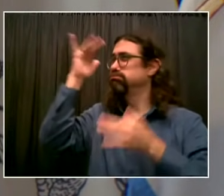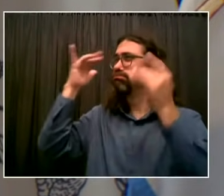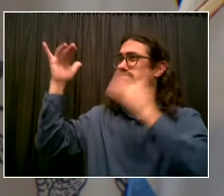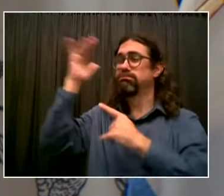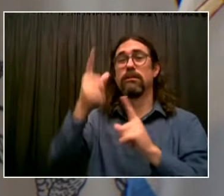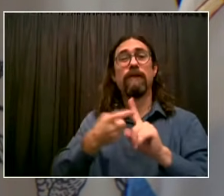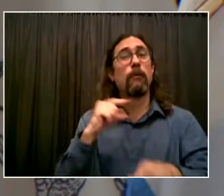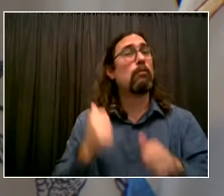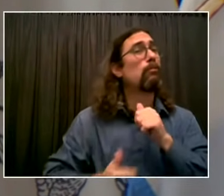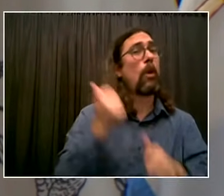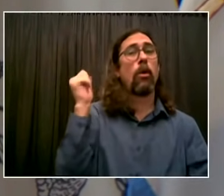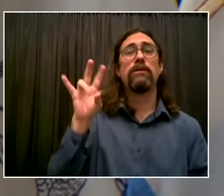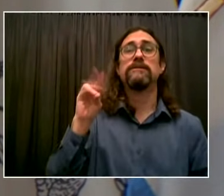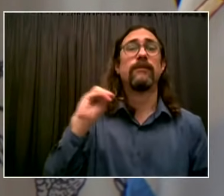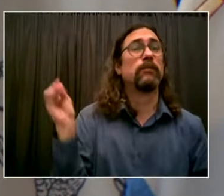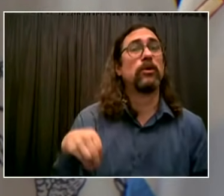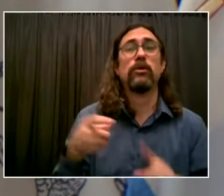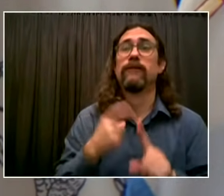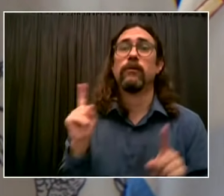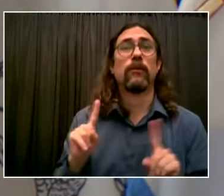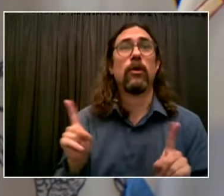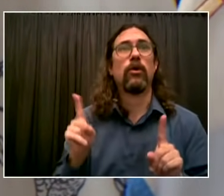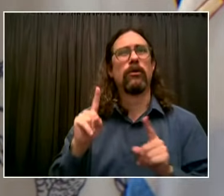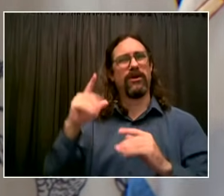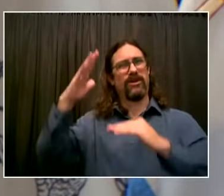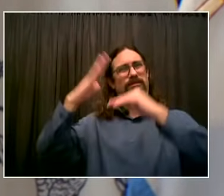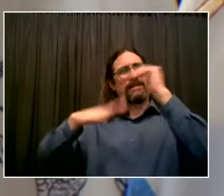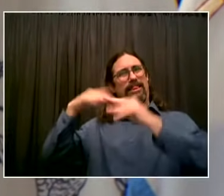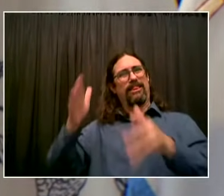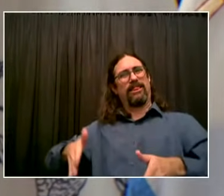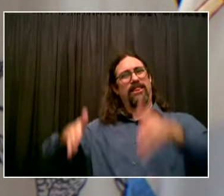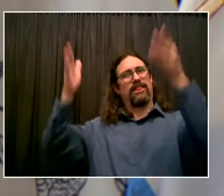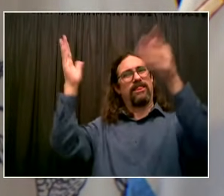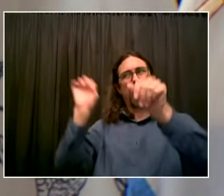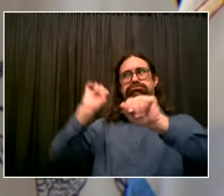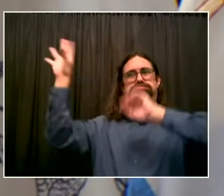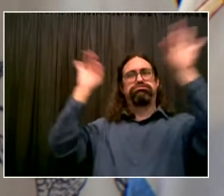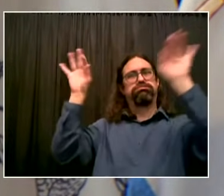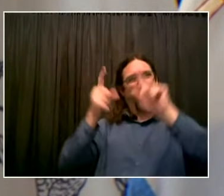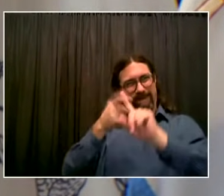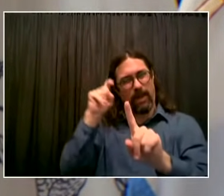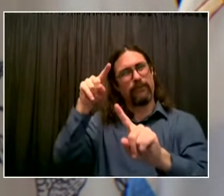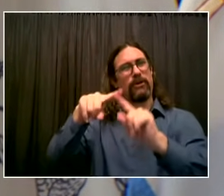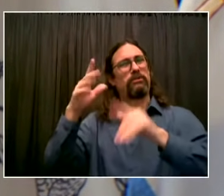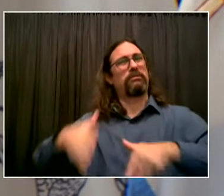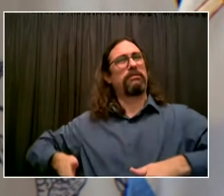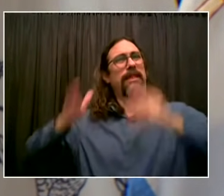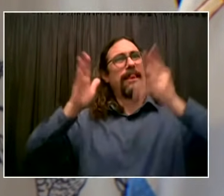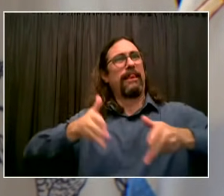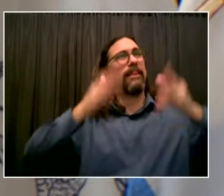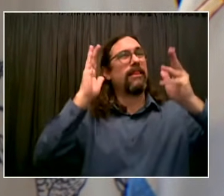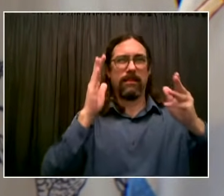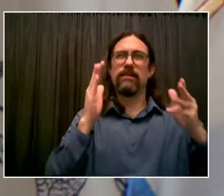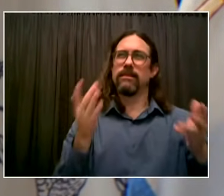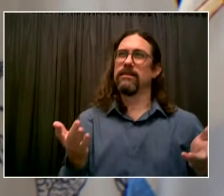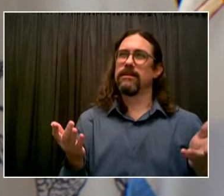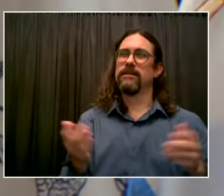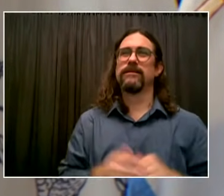IS GOING TO MOVE THAT IN. AND THE MANDATORY GREEN ROOF SPILL, WHICH IS ALREADY ENACTED,